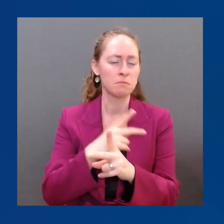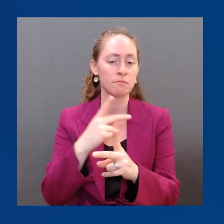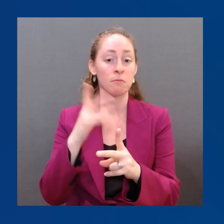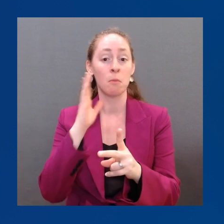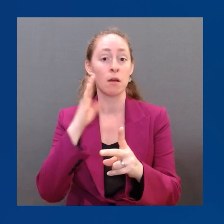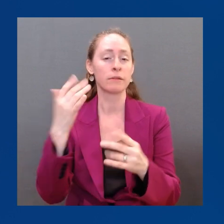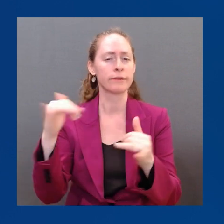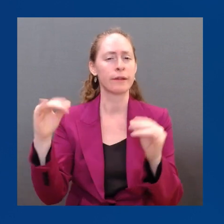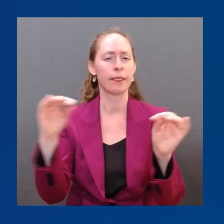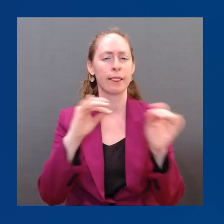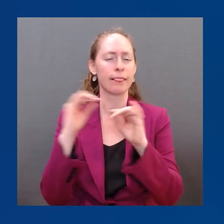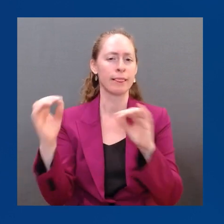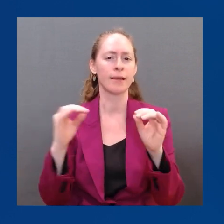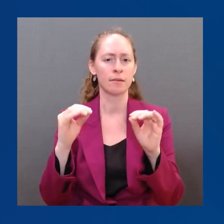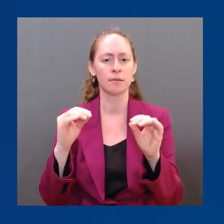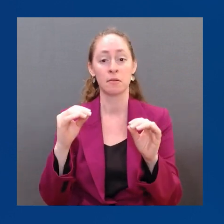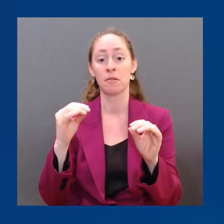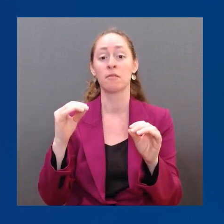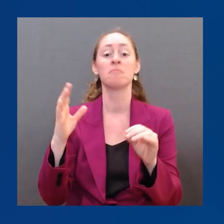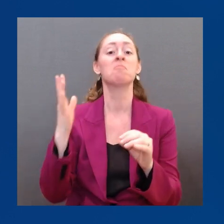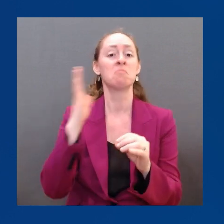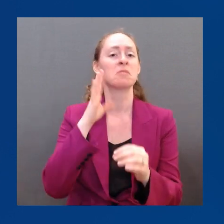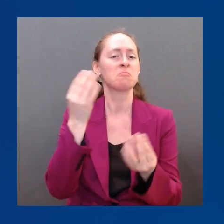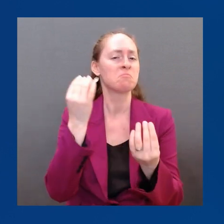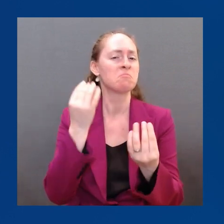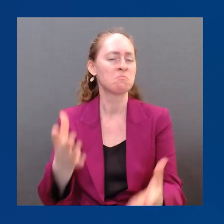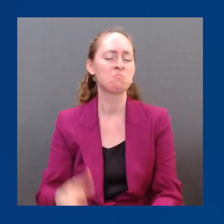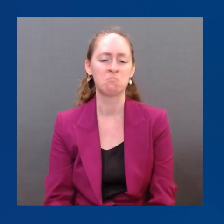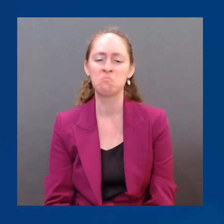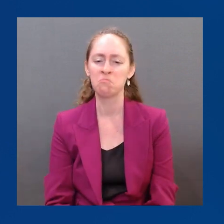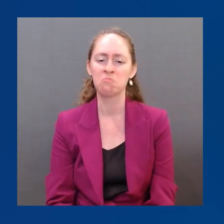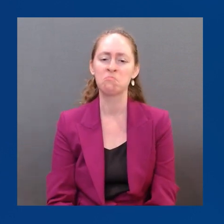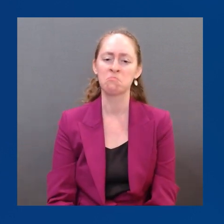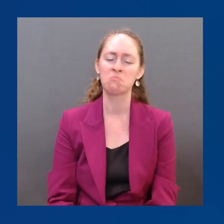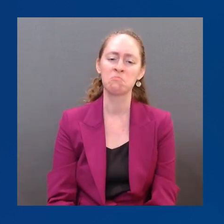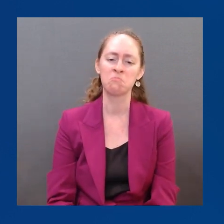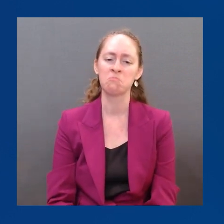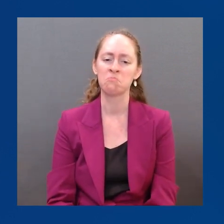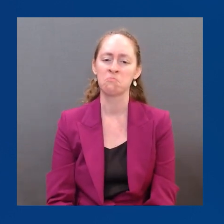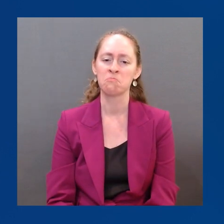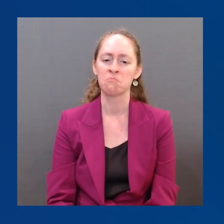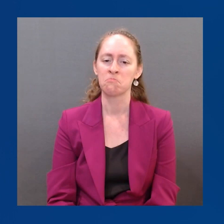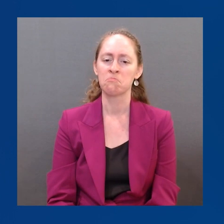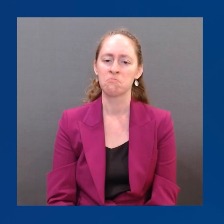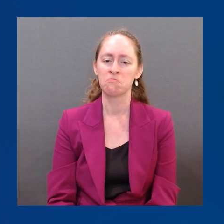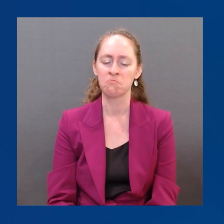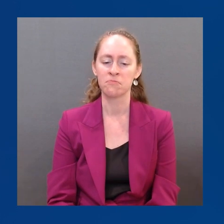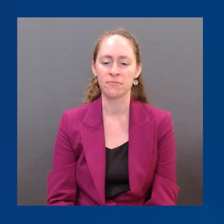what studies we're going to be doing relatively soon. Within the next few days, we're going to meet. Dr. Jha: And on the under-five,